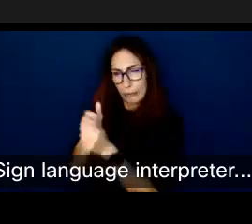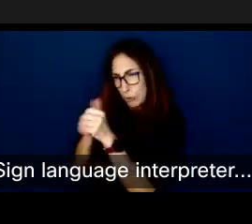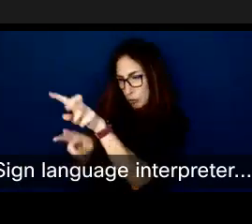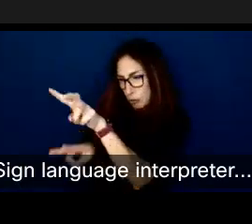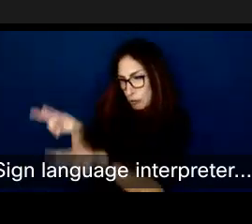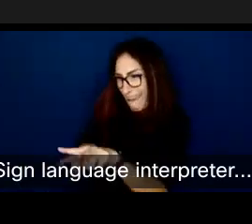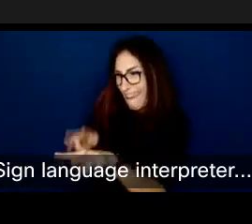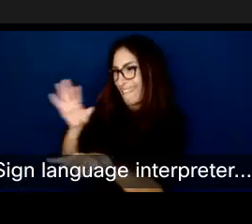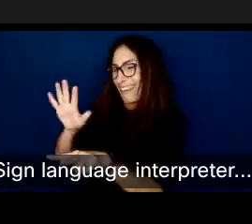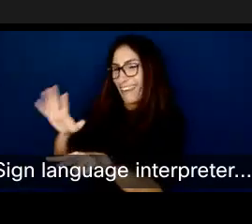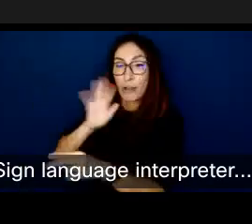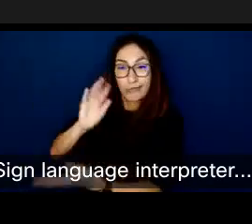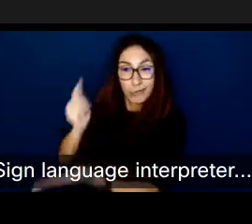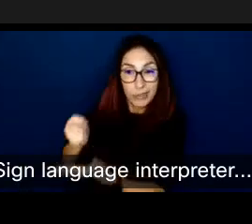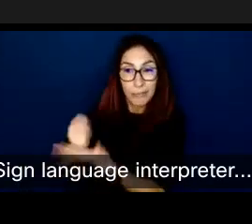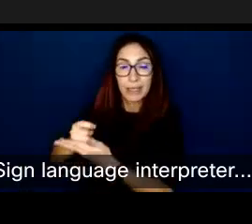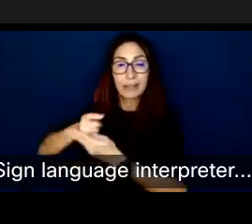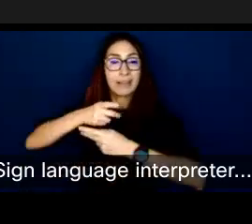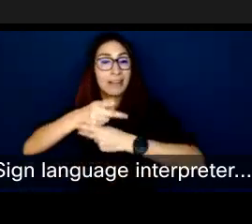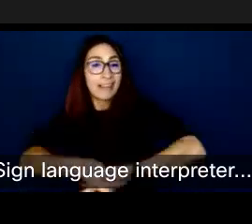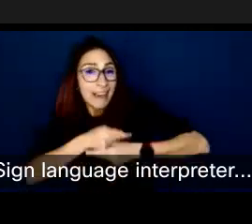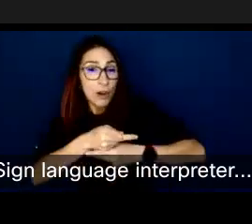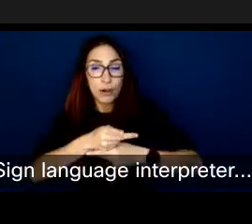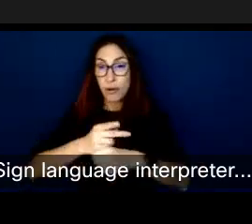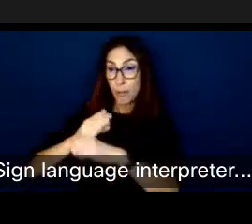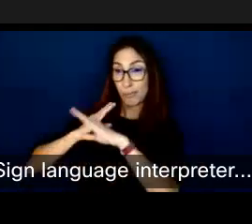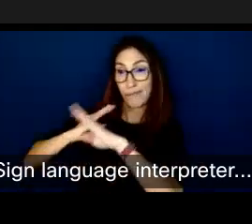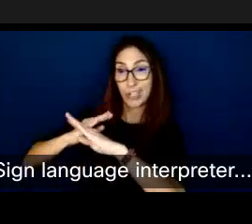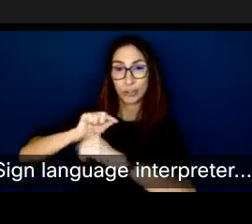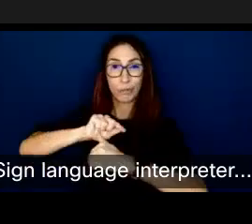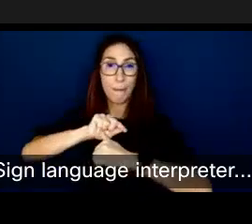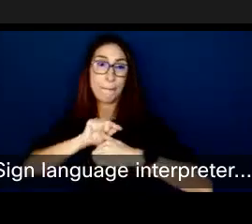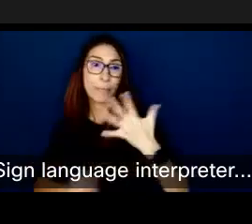care and prevention can be provided for co-morbidities that